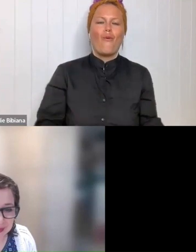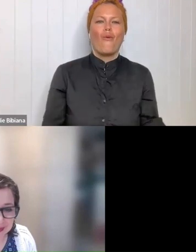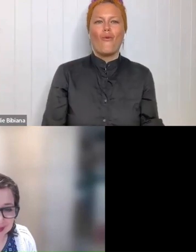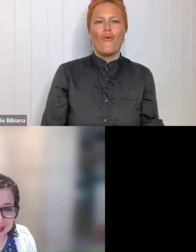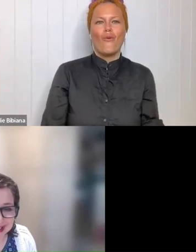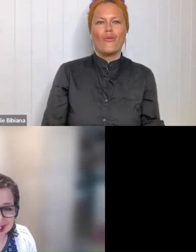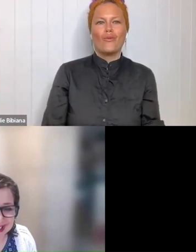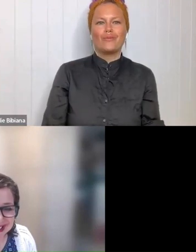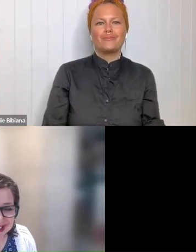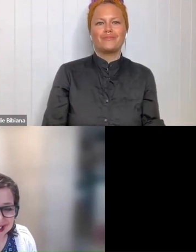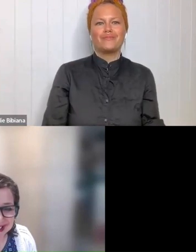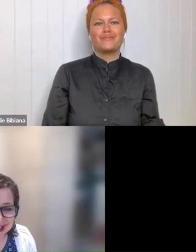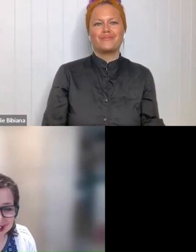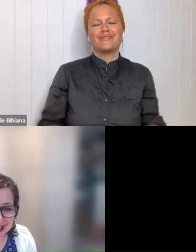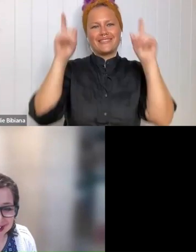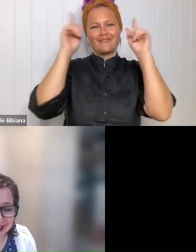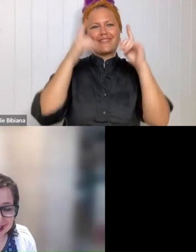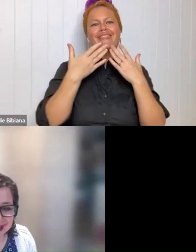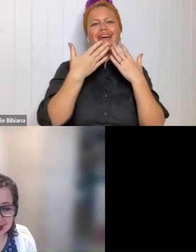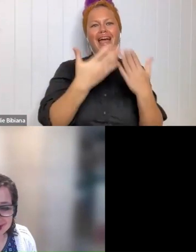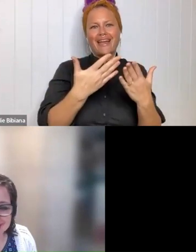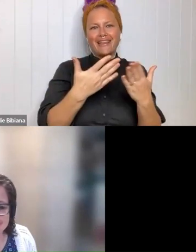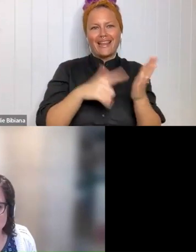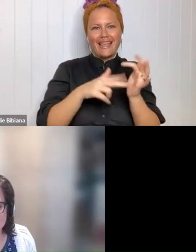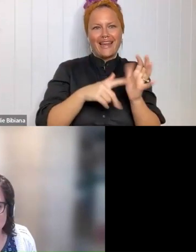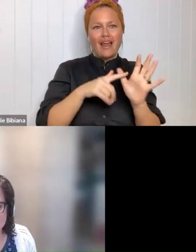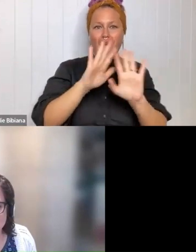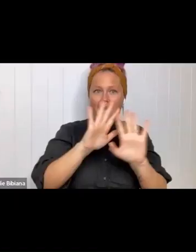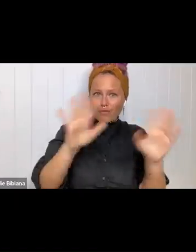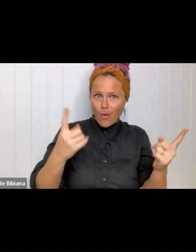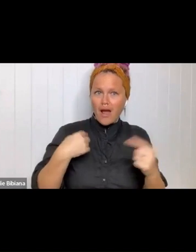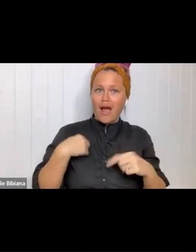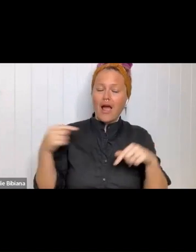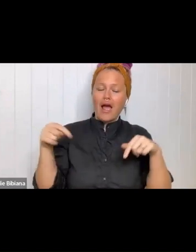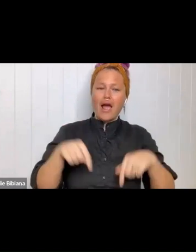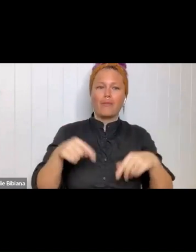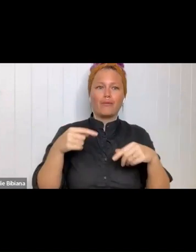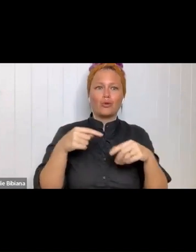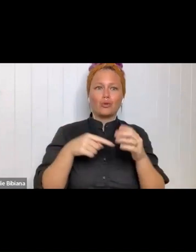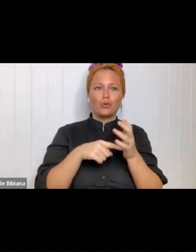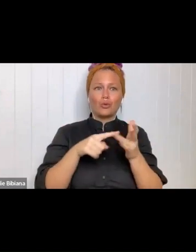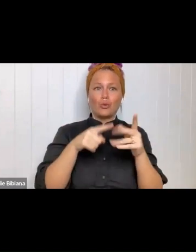thanks, Lena. Hi everyone. I am coming to you. From the Meanjin